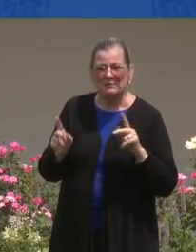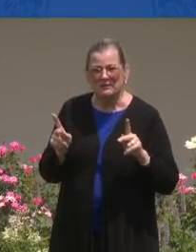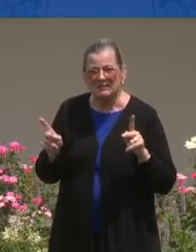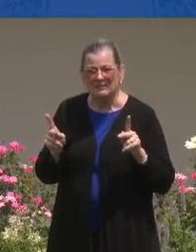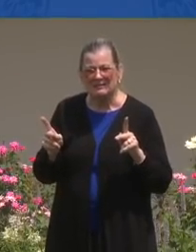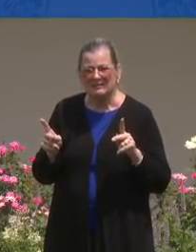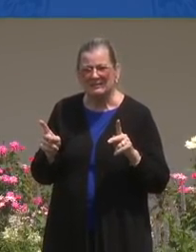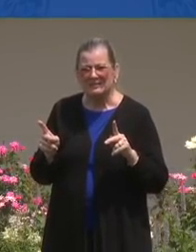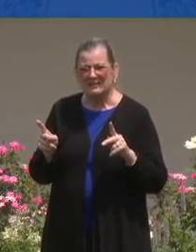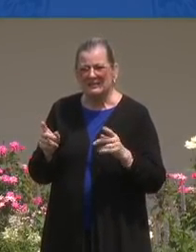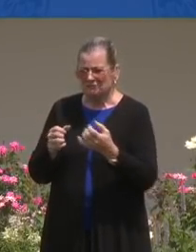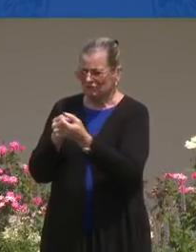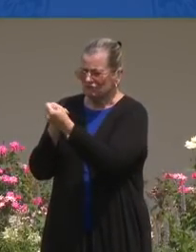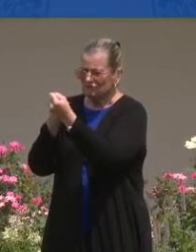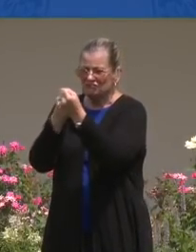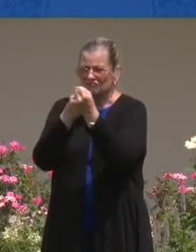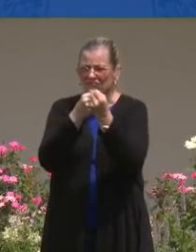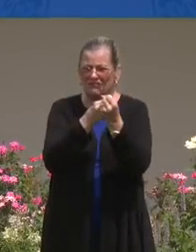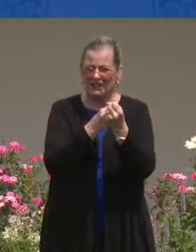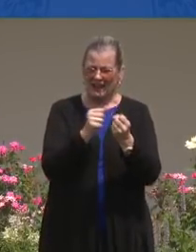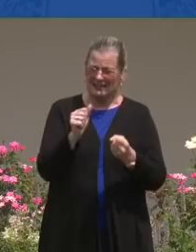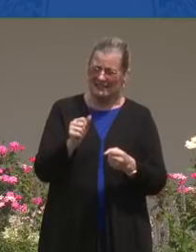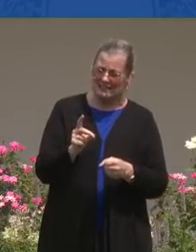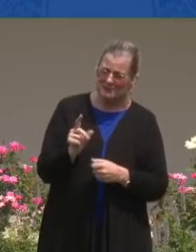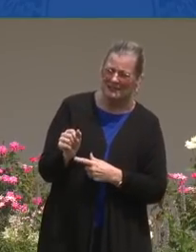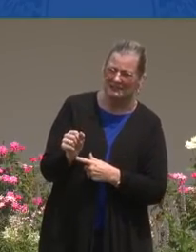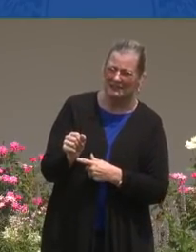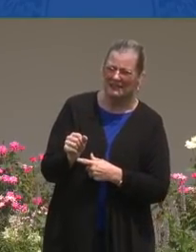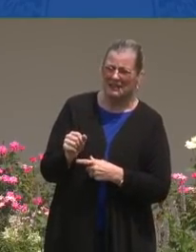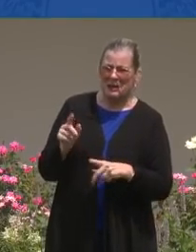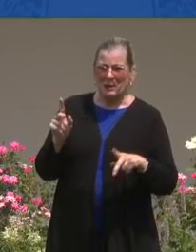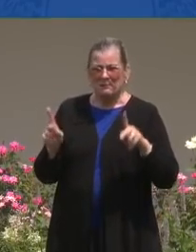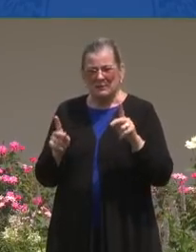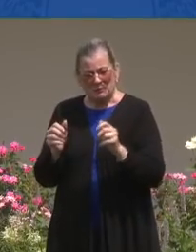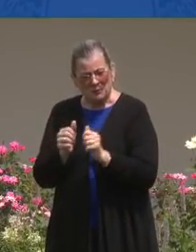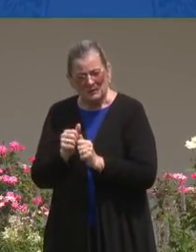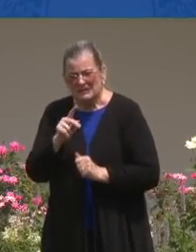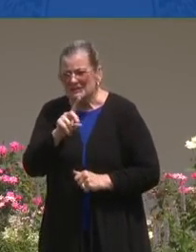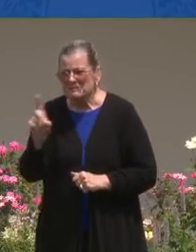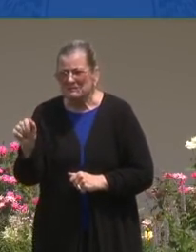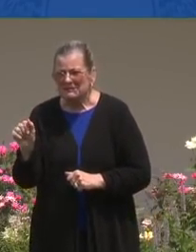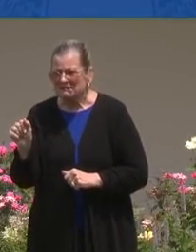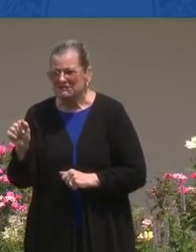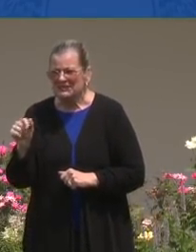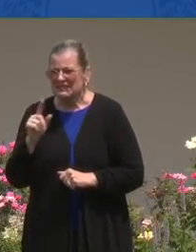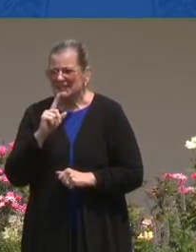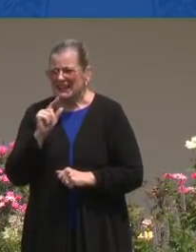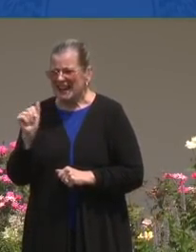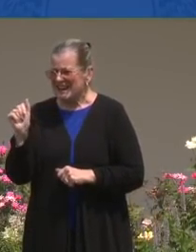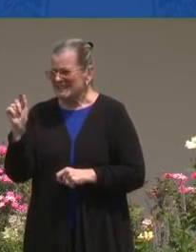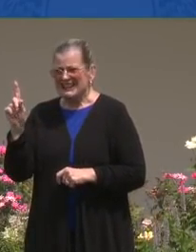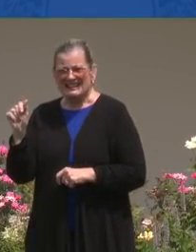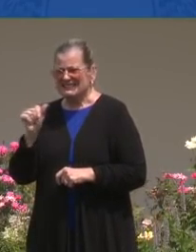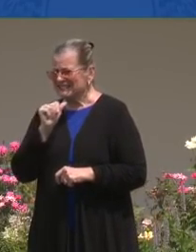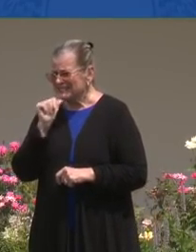living with disabilities, the ADA is so much more than a law, it's a source of opportunity, participation,